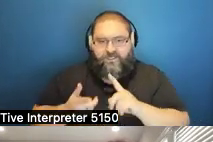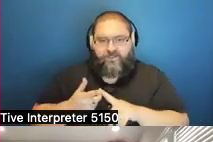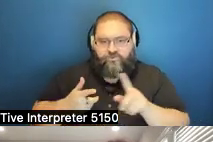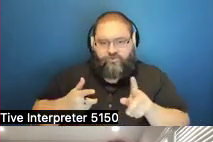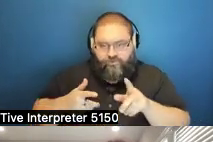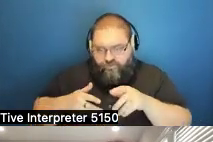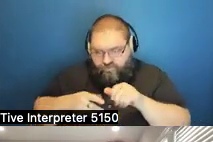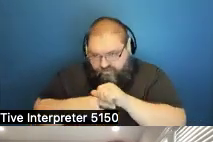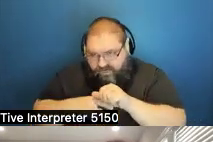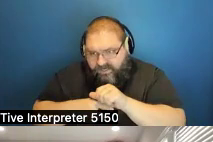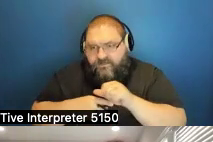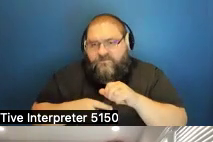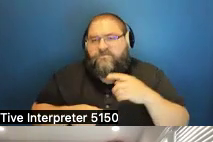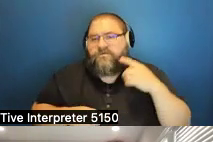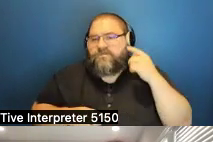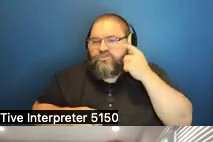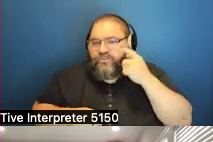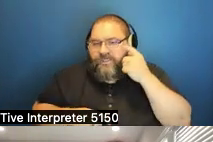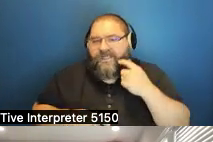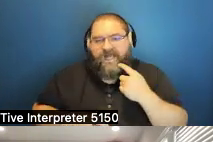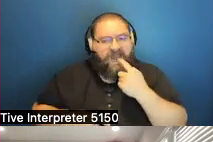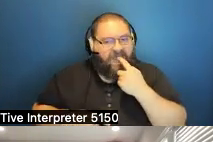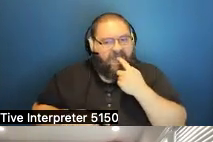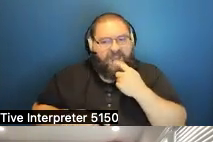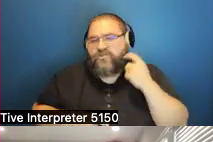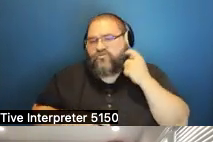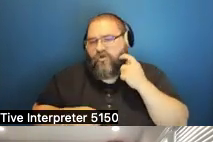19:39:46 tongue, cheek? 19:39:48 And draw. And we